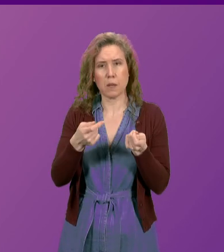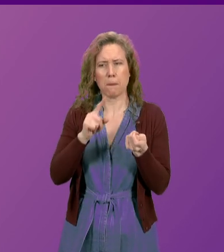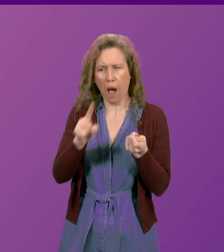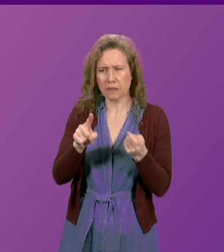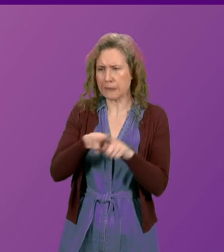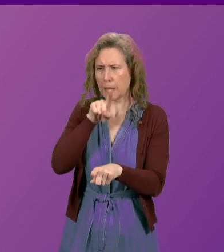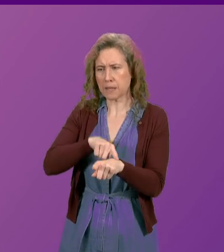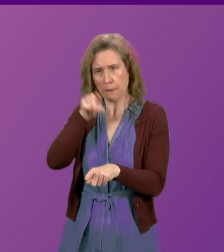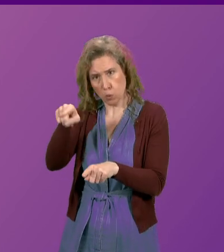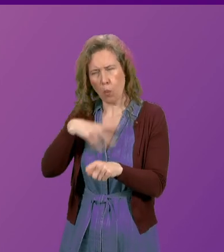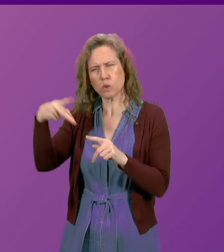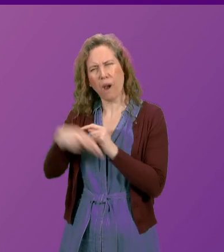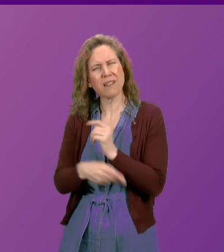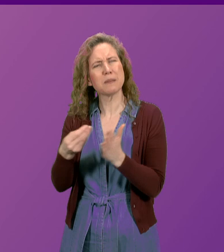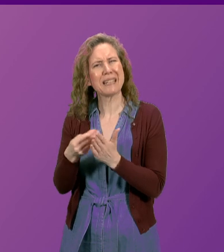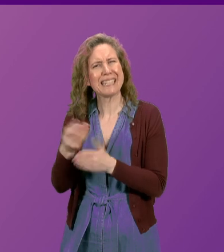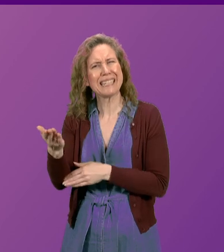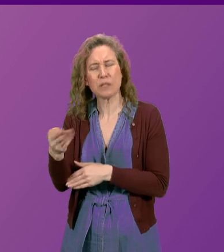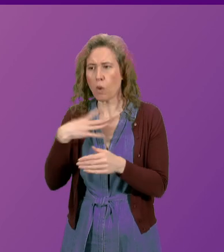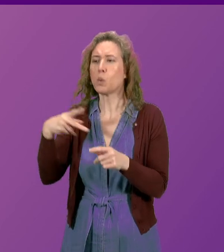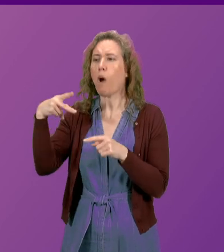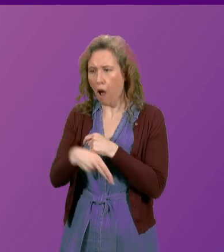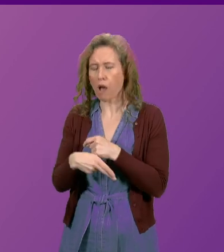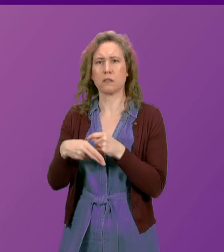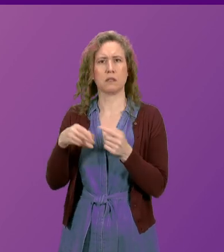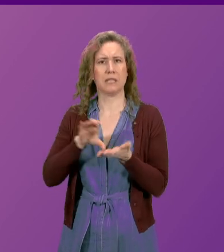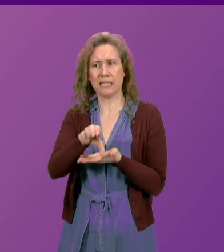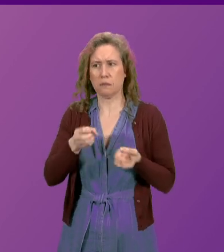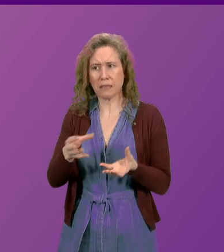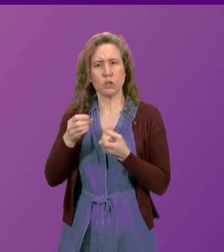when he wants to cut public expenditure and any prospective